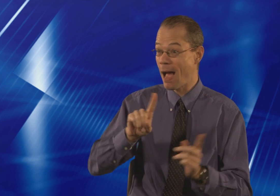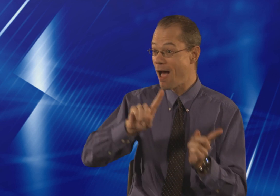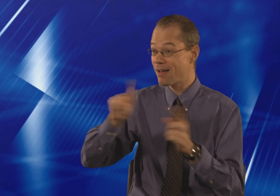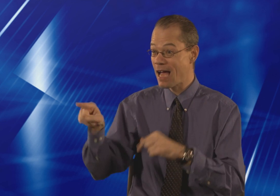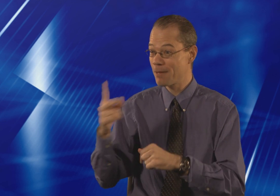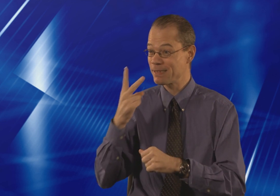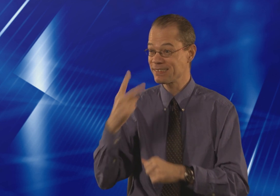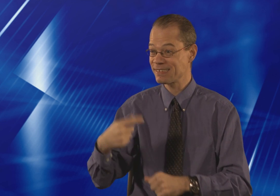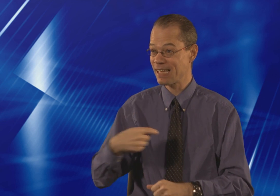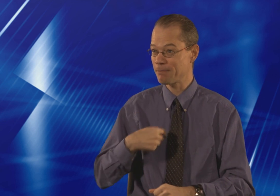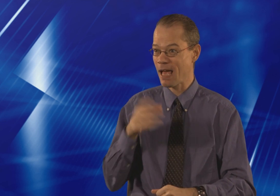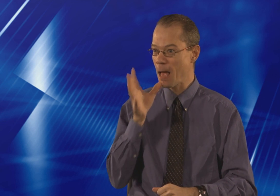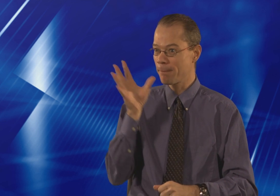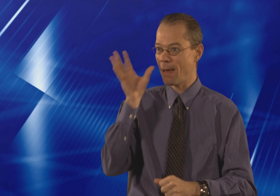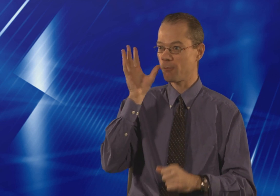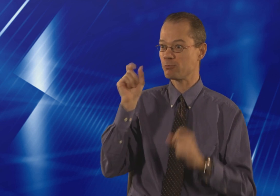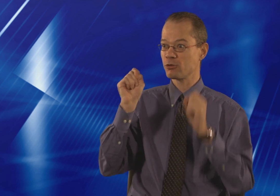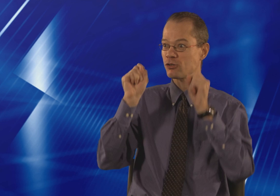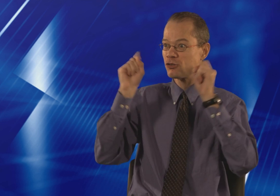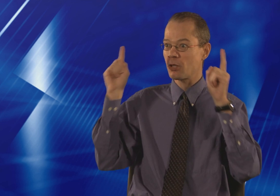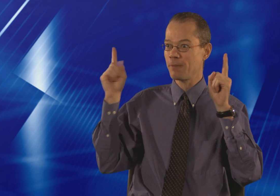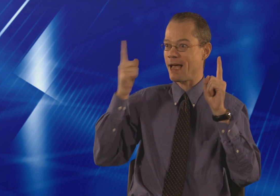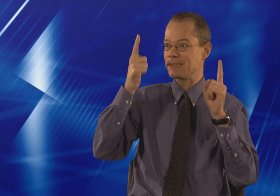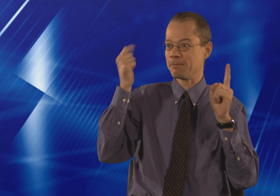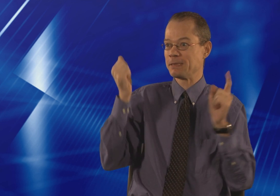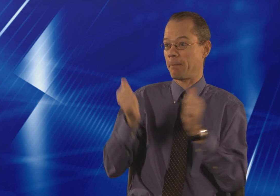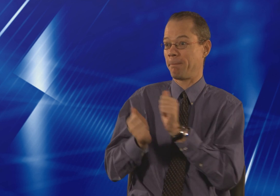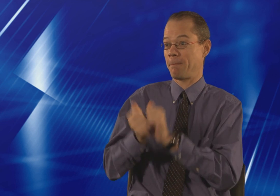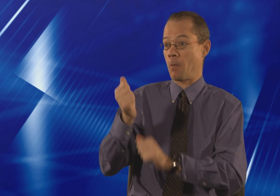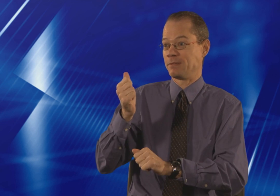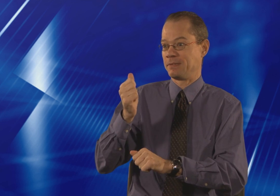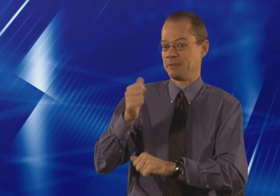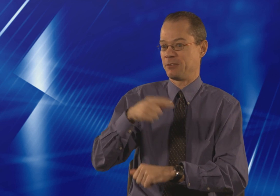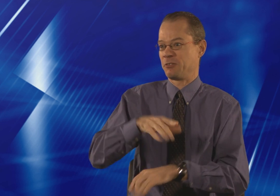And they don't mind coming back to see me, which really surprises their parents,